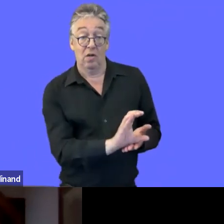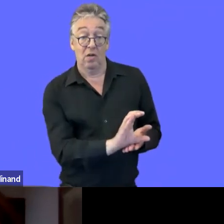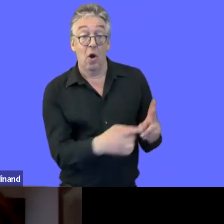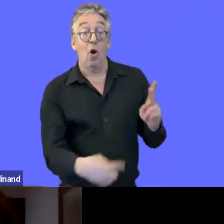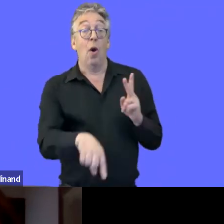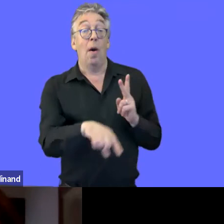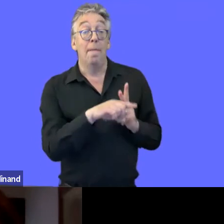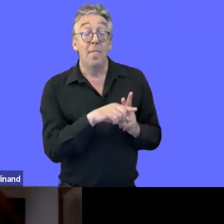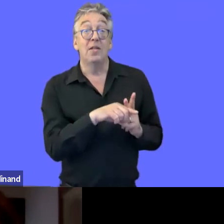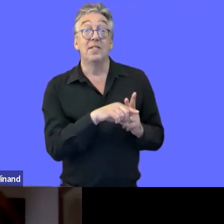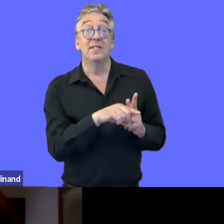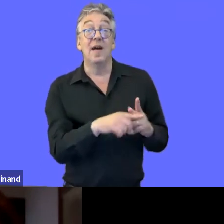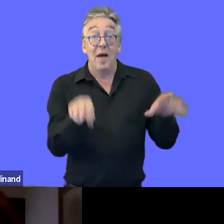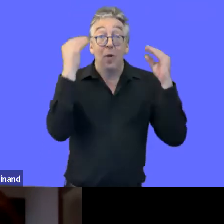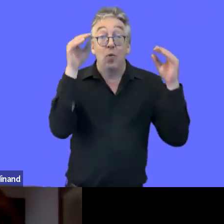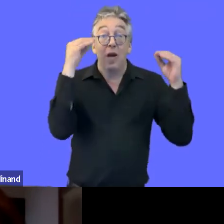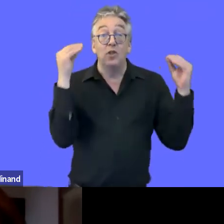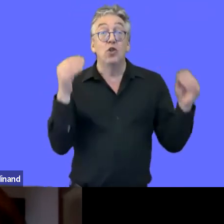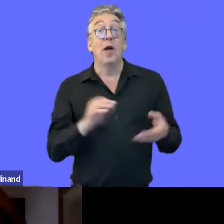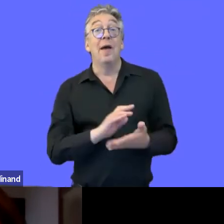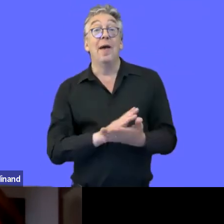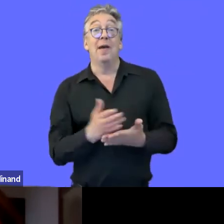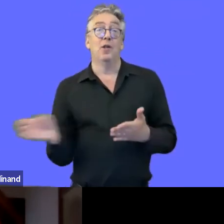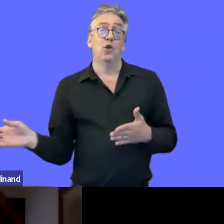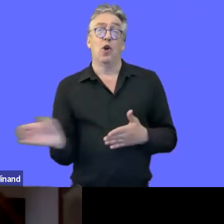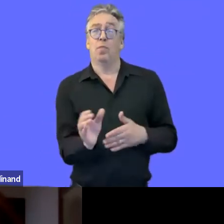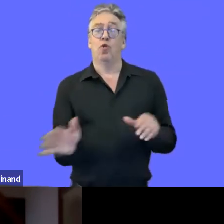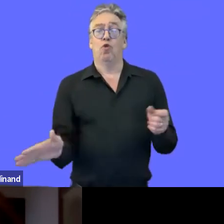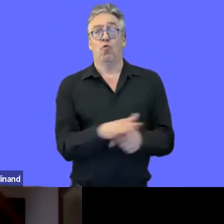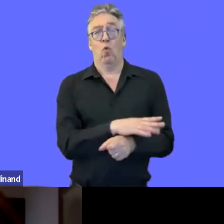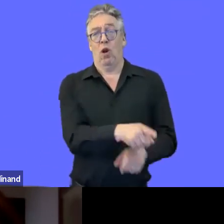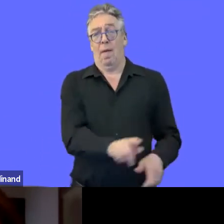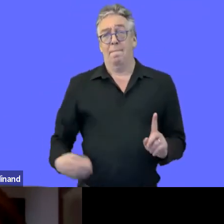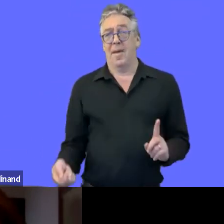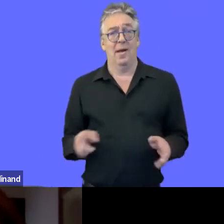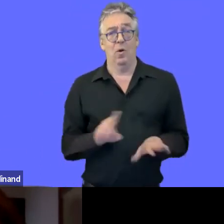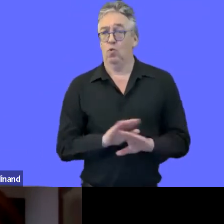And they asked the state to review its laws to decentre